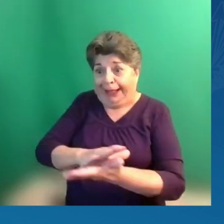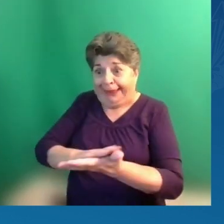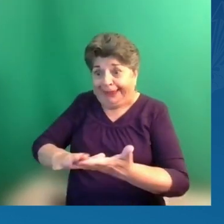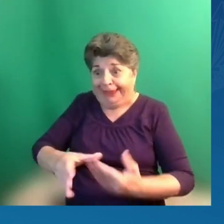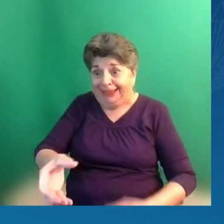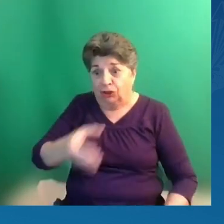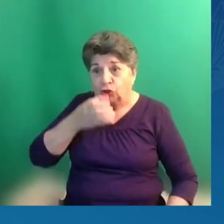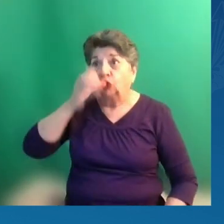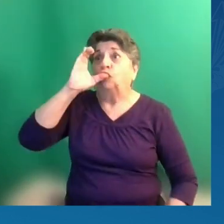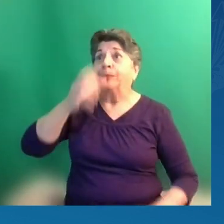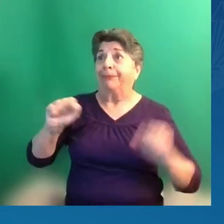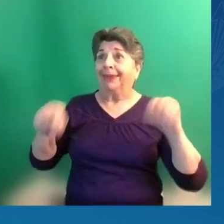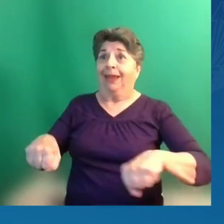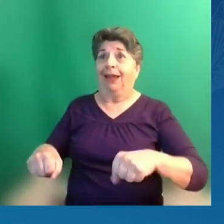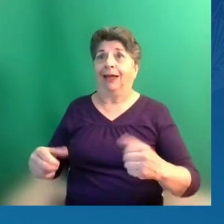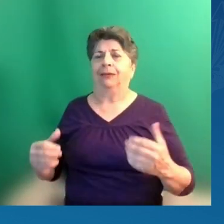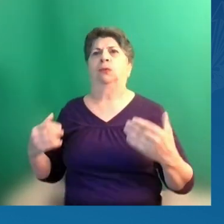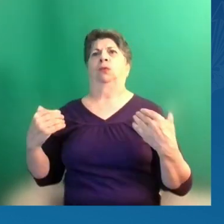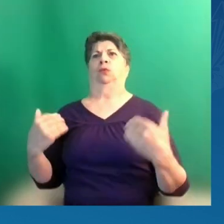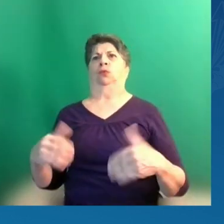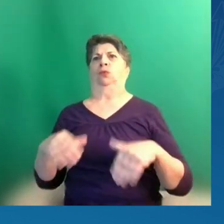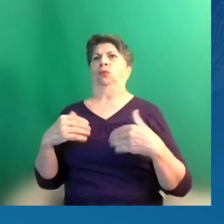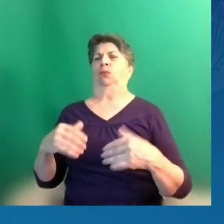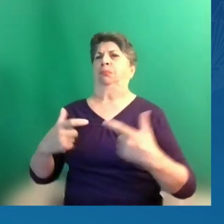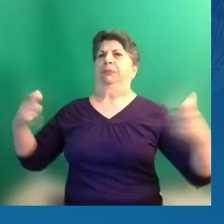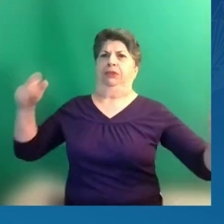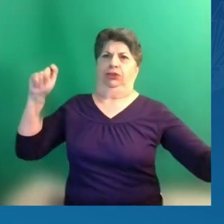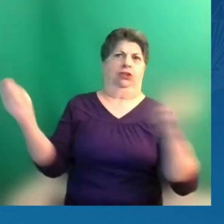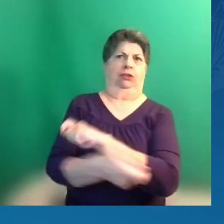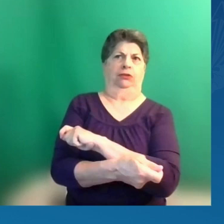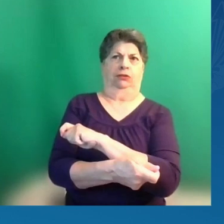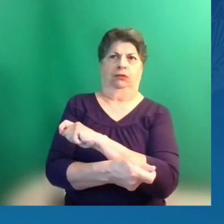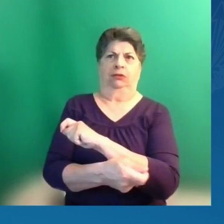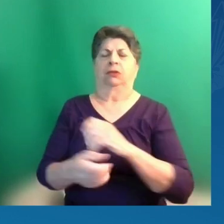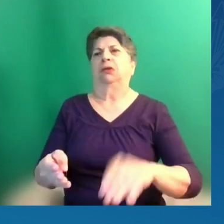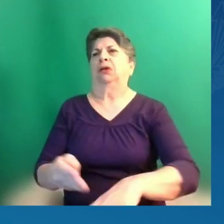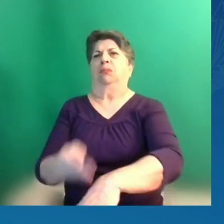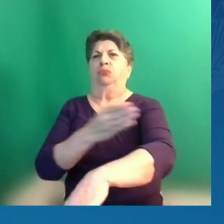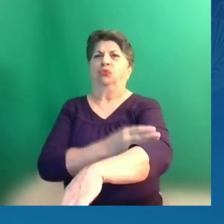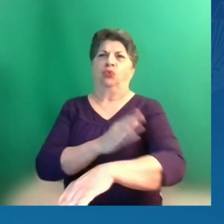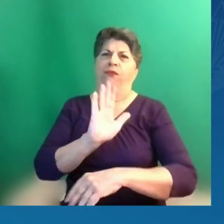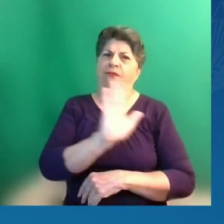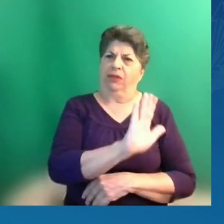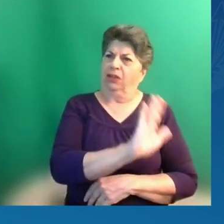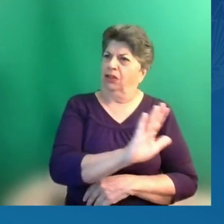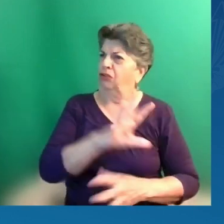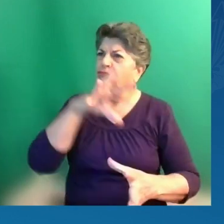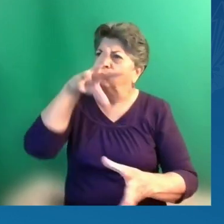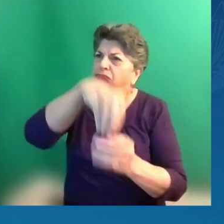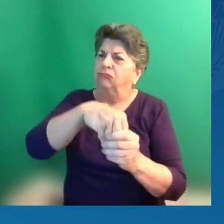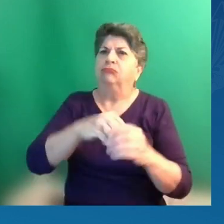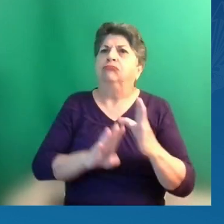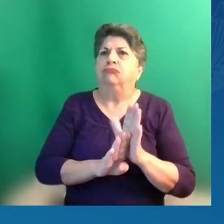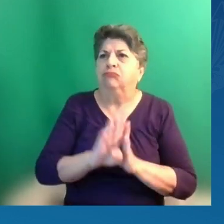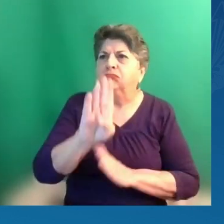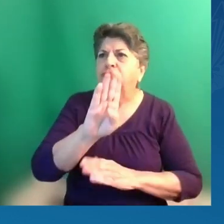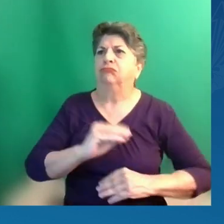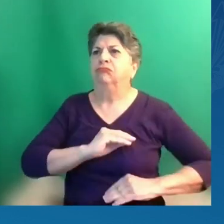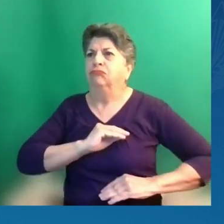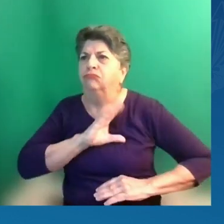uptake of safe storage, treatment and use of water, while also strengthening the institutions that will help ensure Timor-Leste stays water security